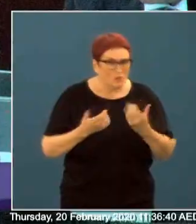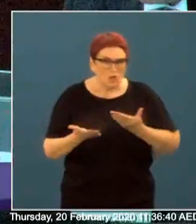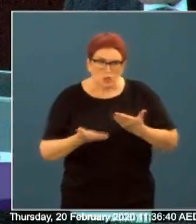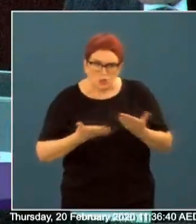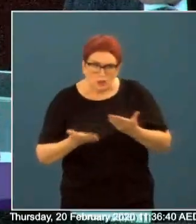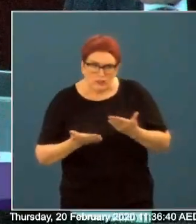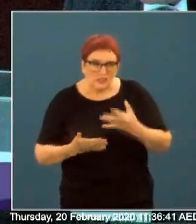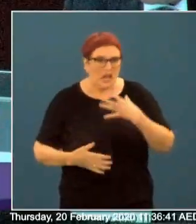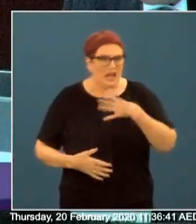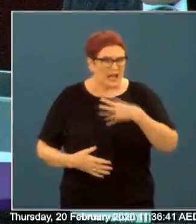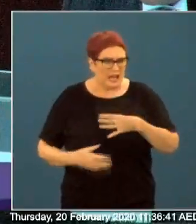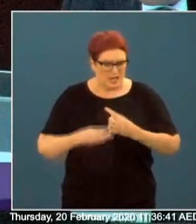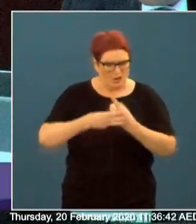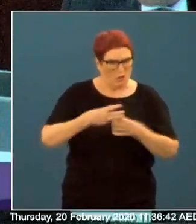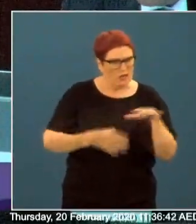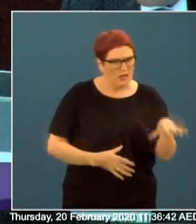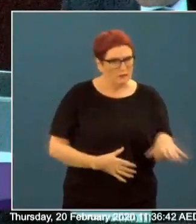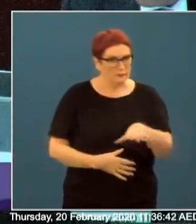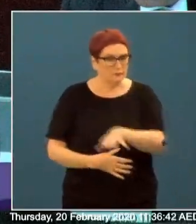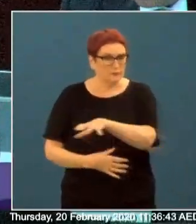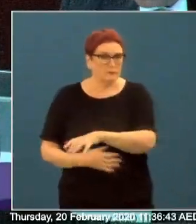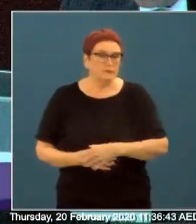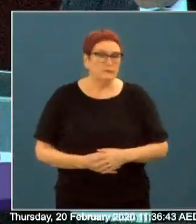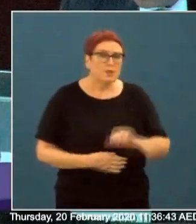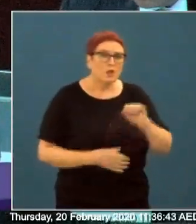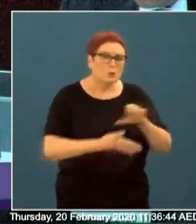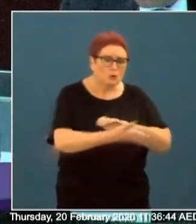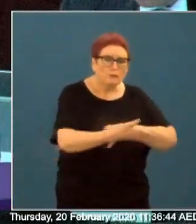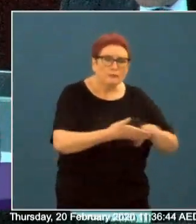And this part of your statement seeks to highlight the physical and mental